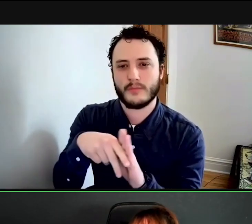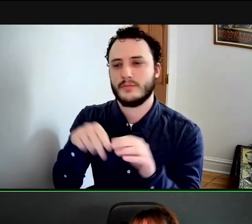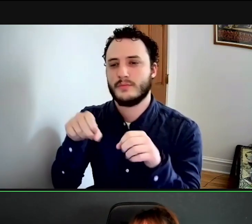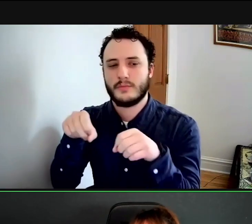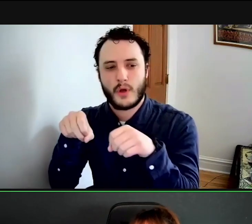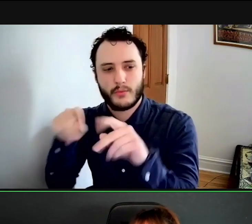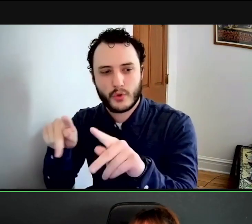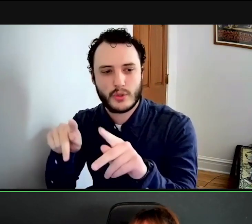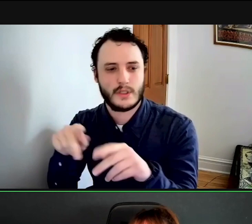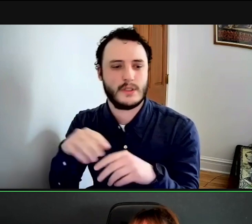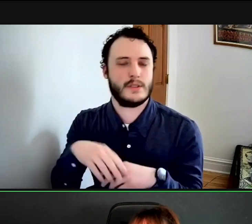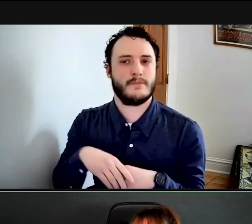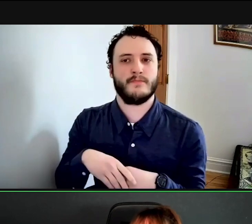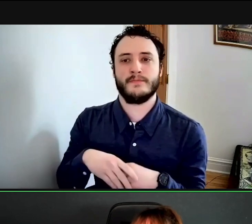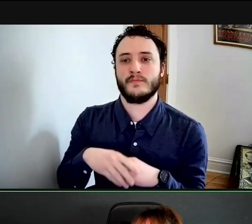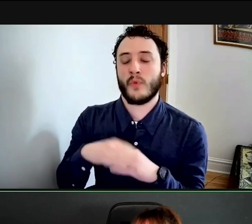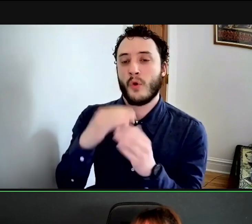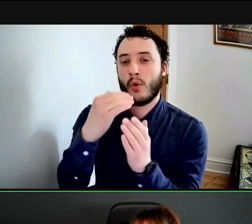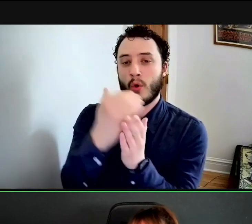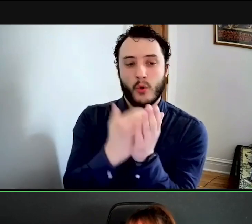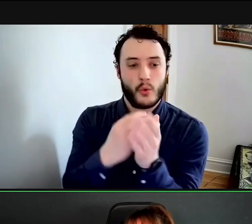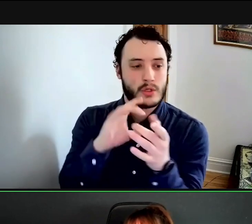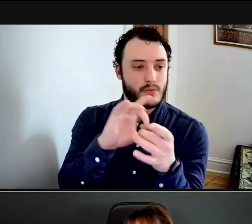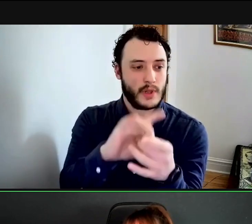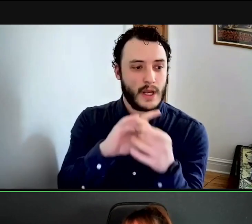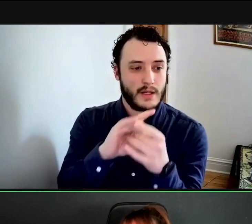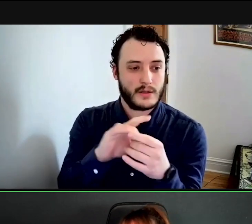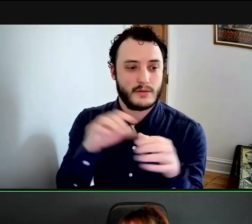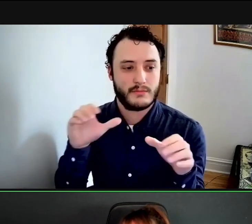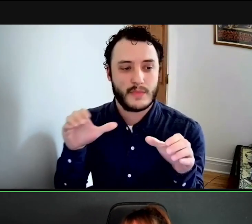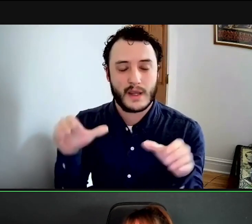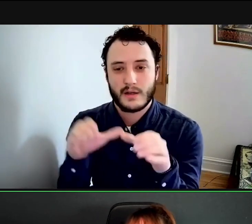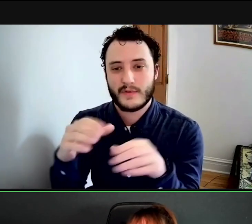It is, instead, the full range of programs